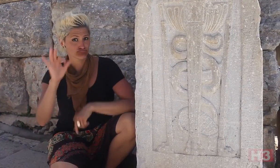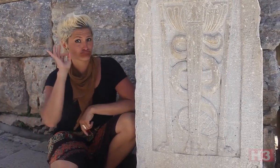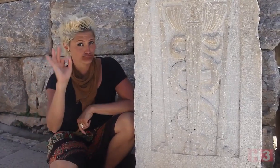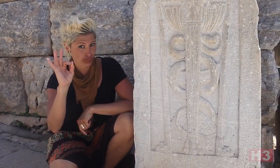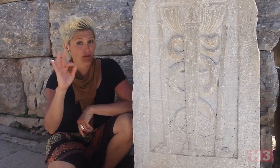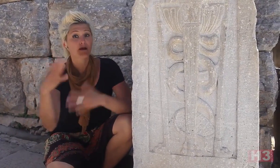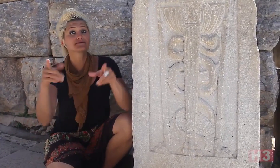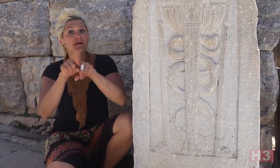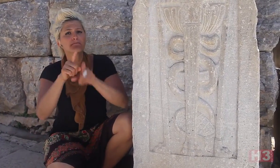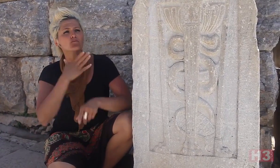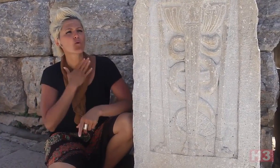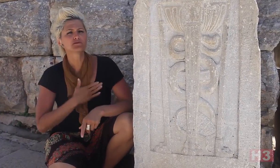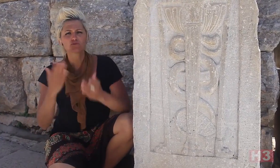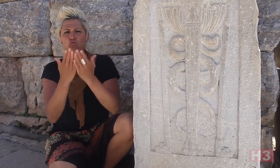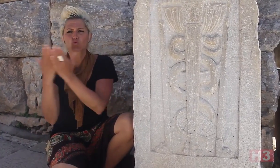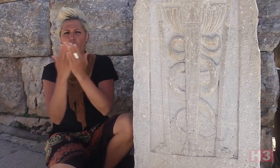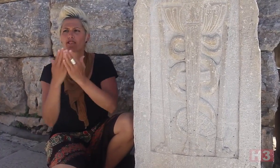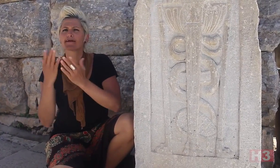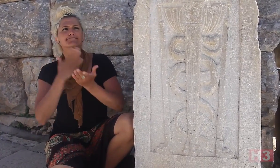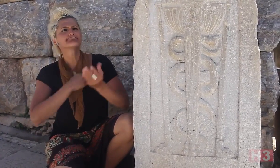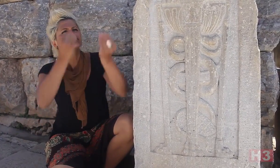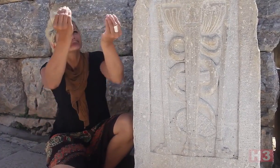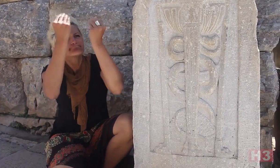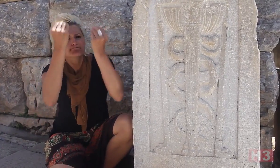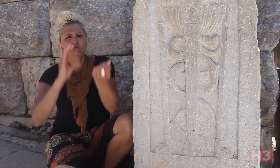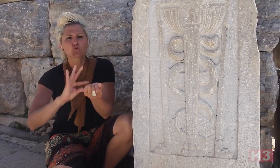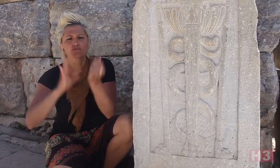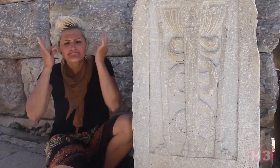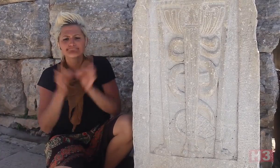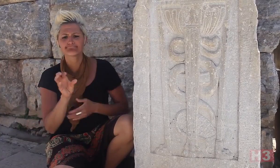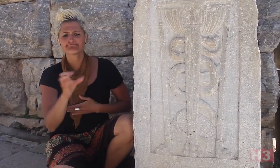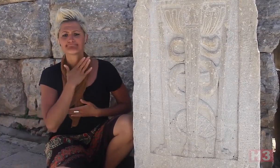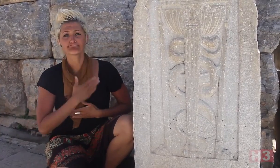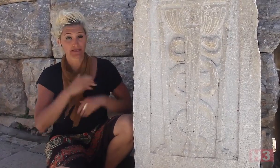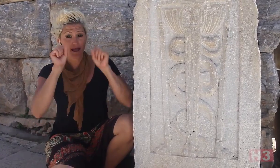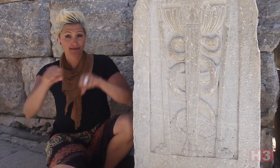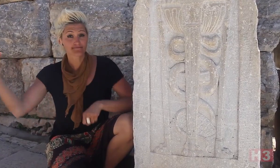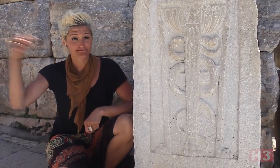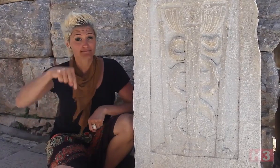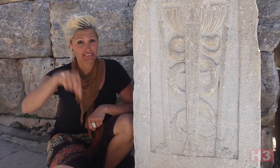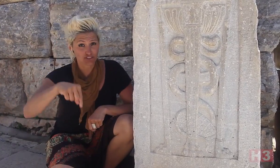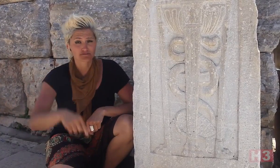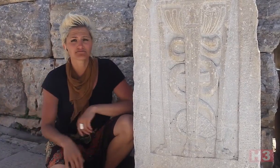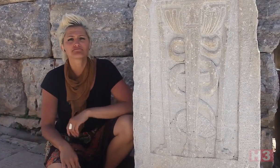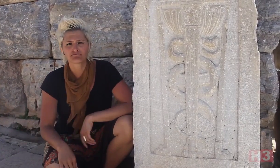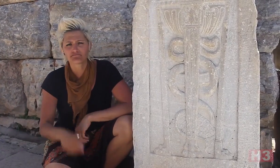Ephesus was capable of healing and medicine. Or if one wanted to study to become a doctor, they could come here.